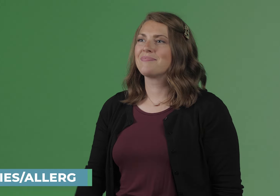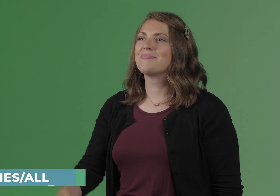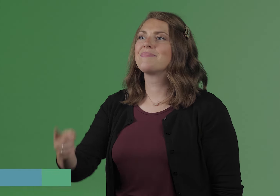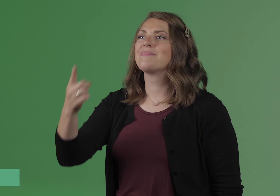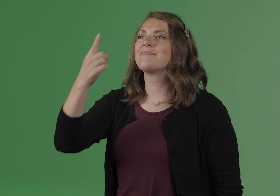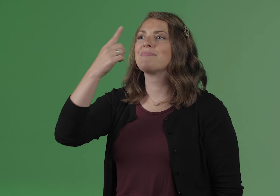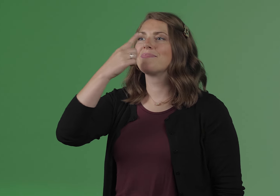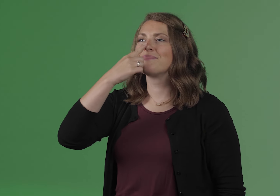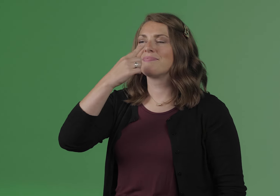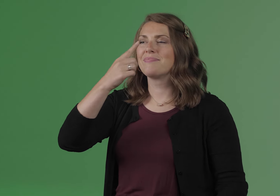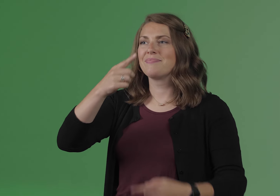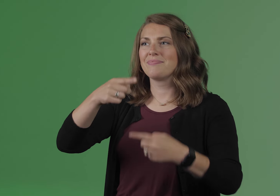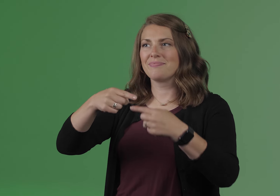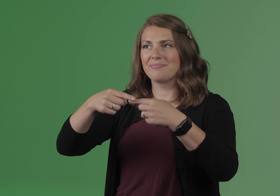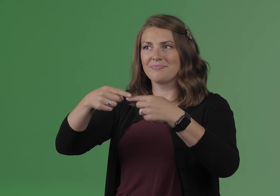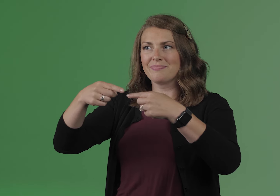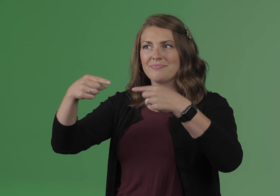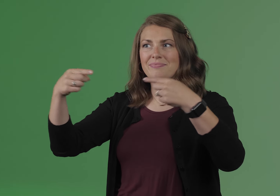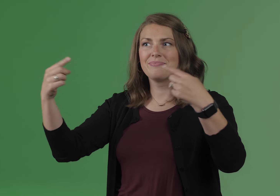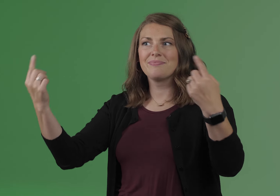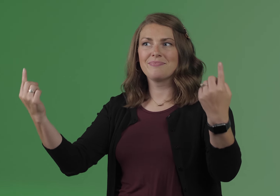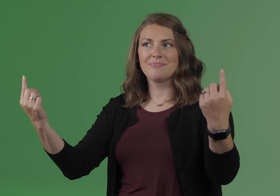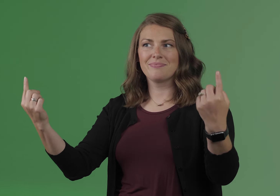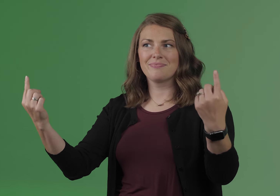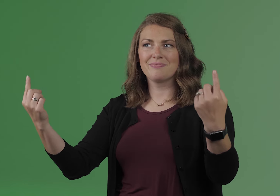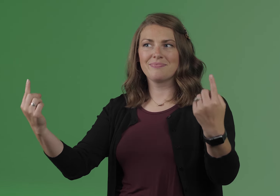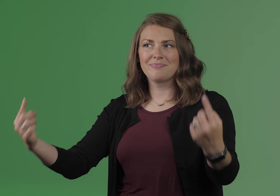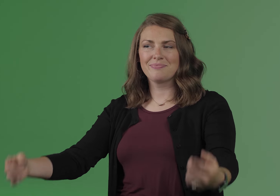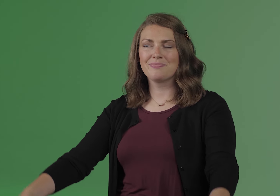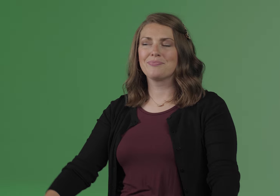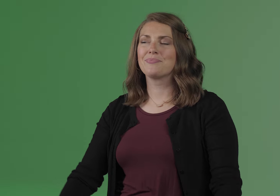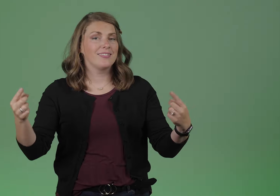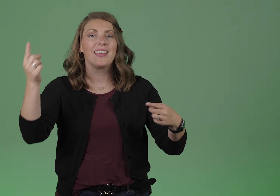You point to your nose and do the sign opposite.